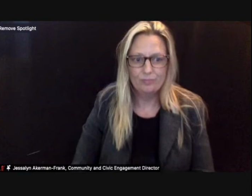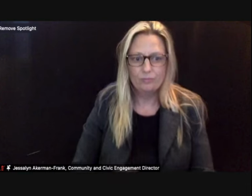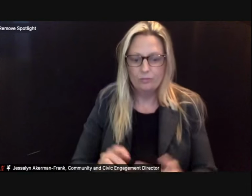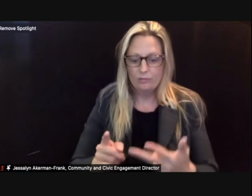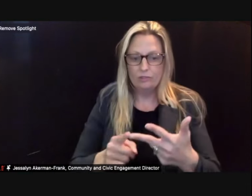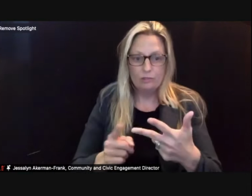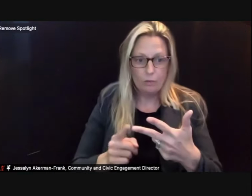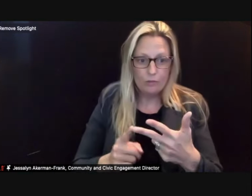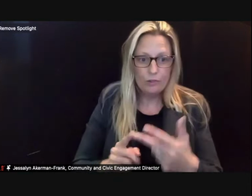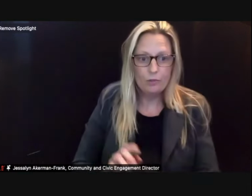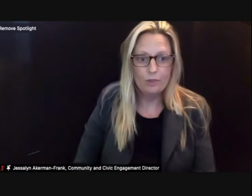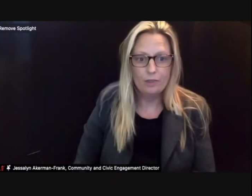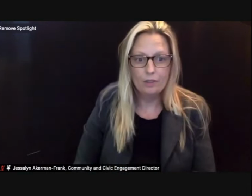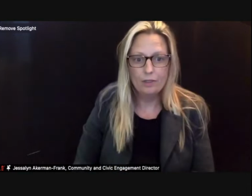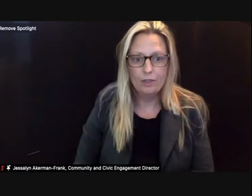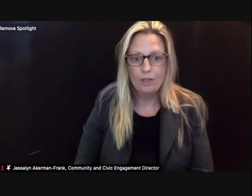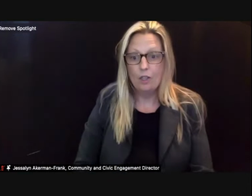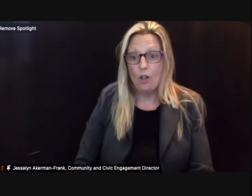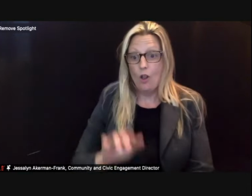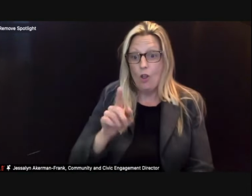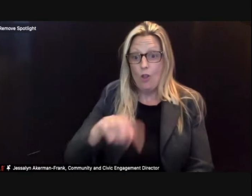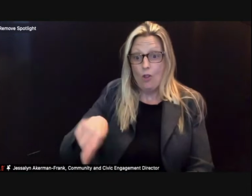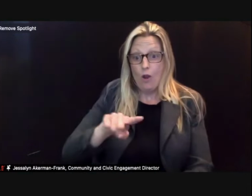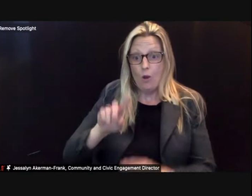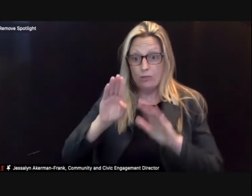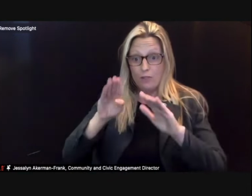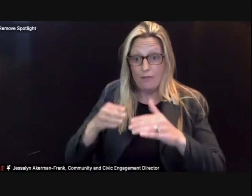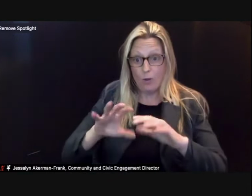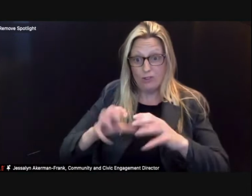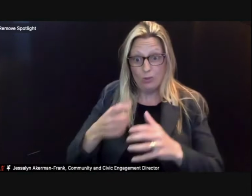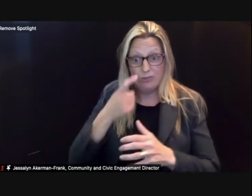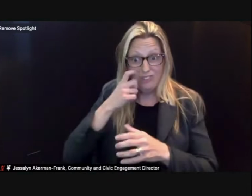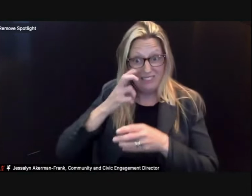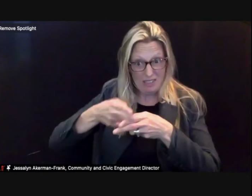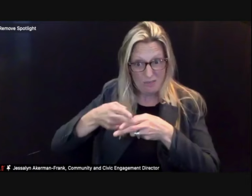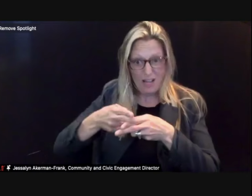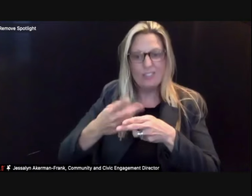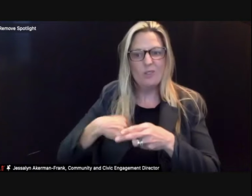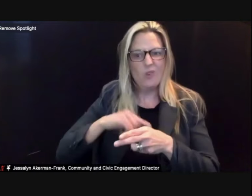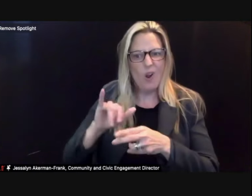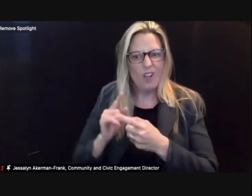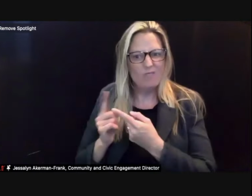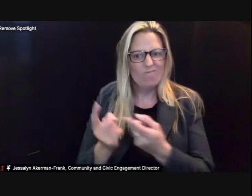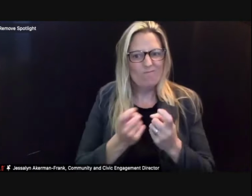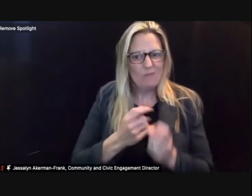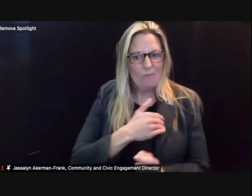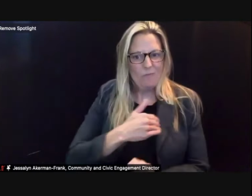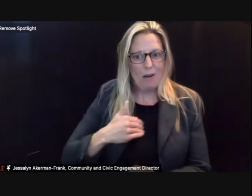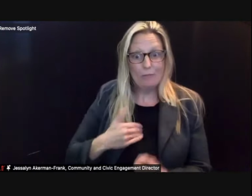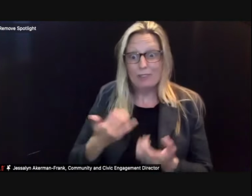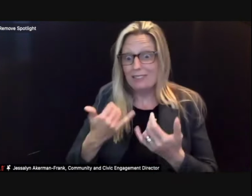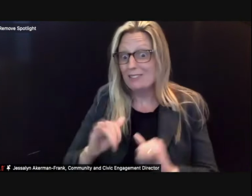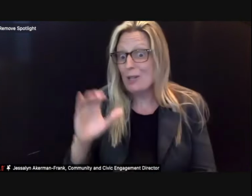Third. For the focus groups I just mentioned, we also recruited members.